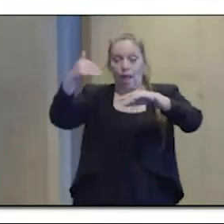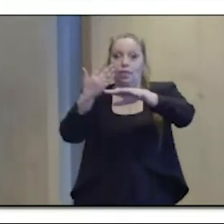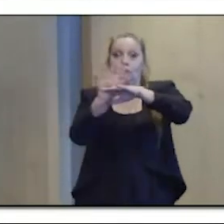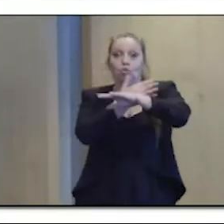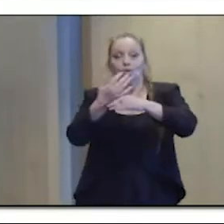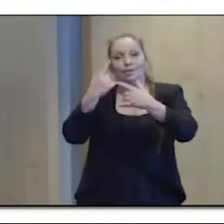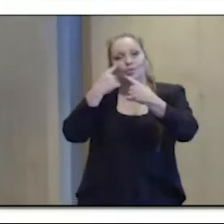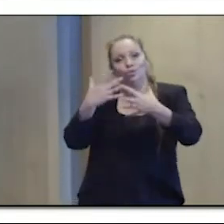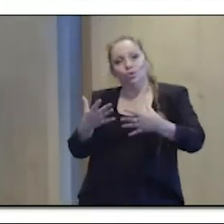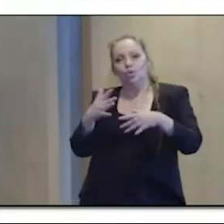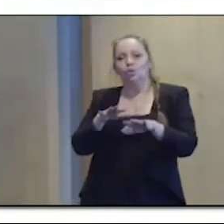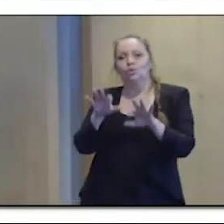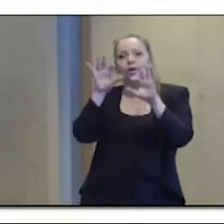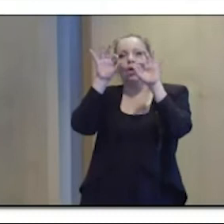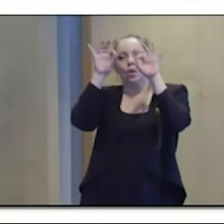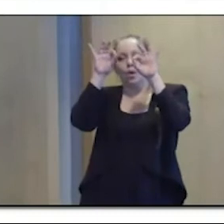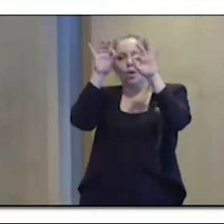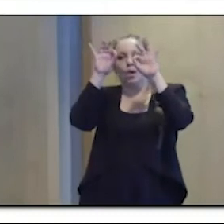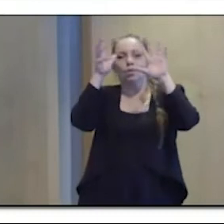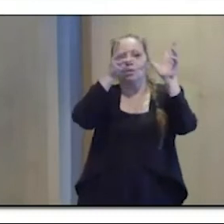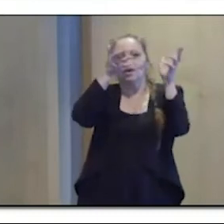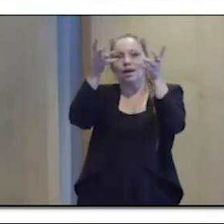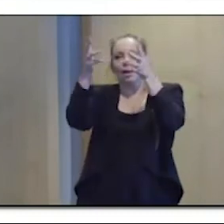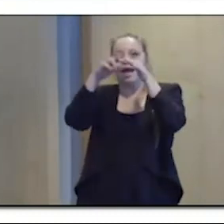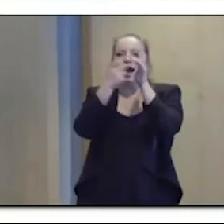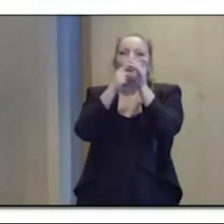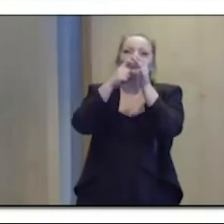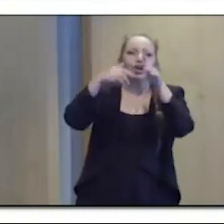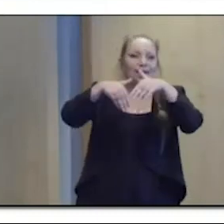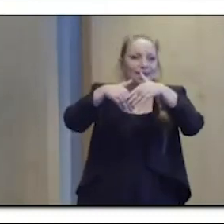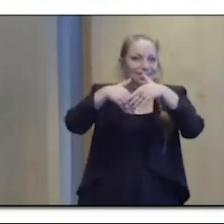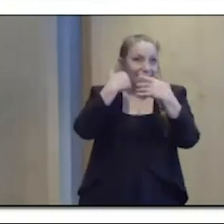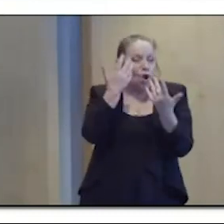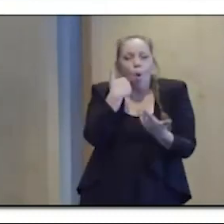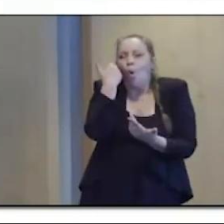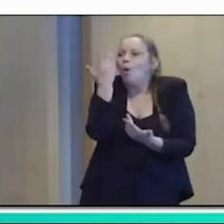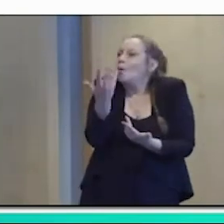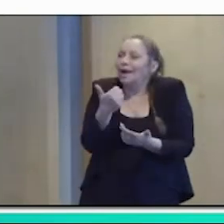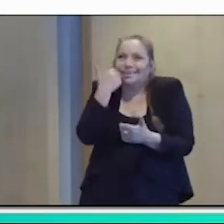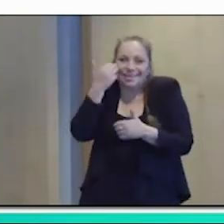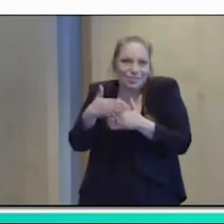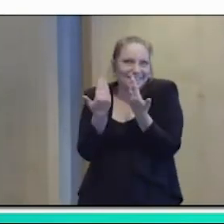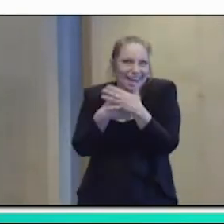the perfect cloud free which it obviously always is in Australia um and probably particularly in